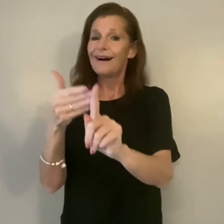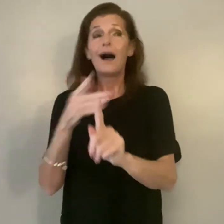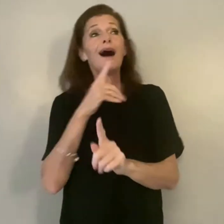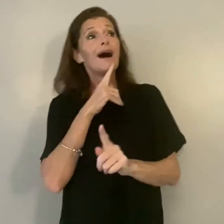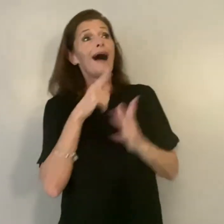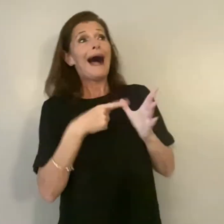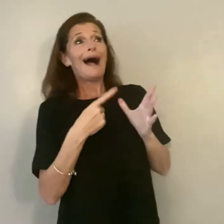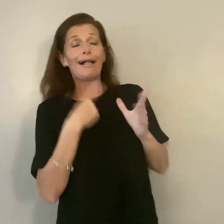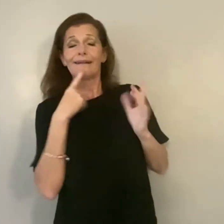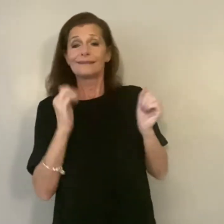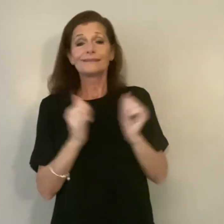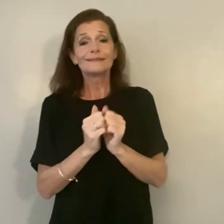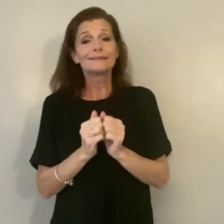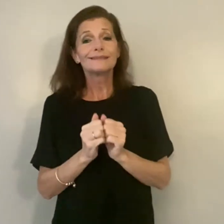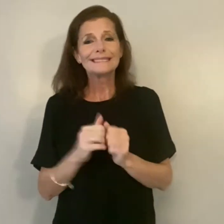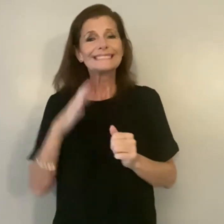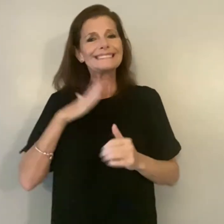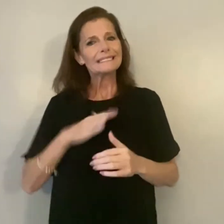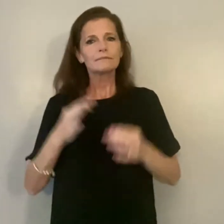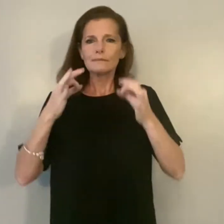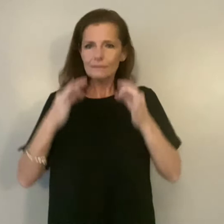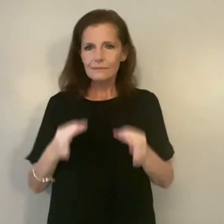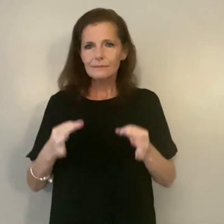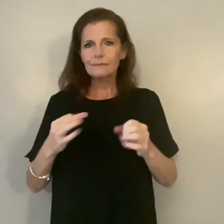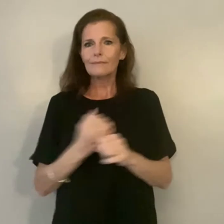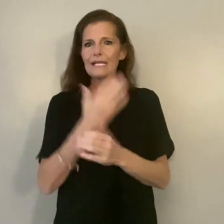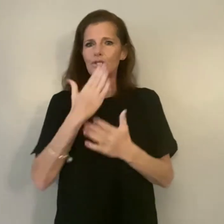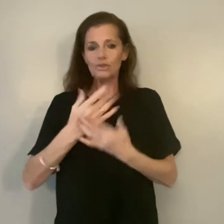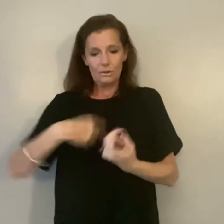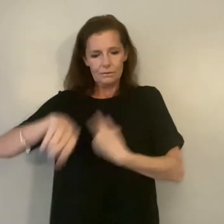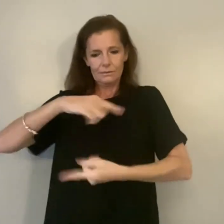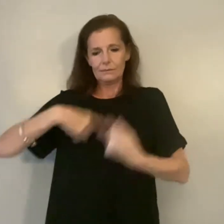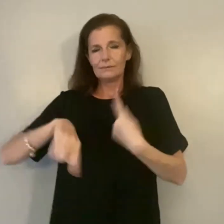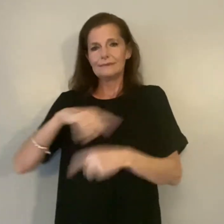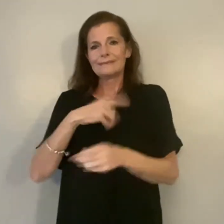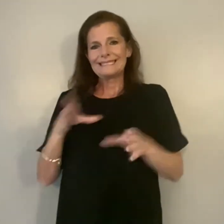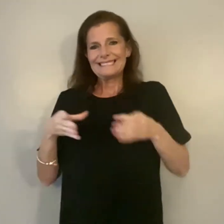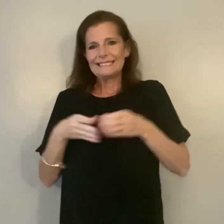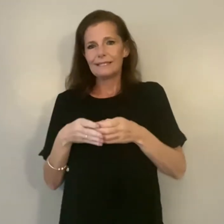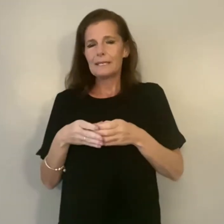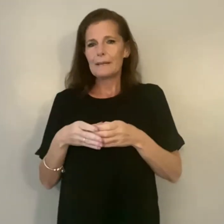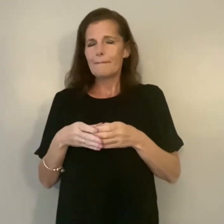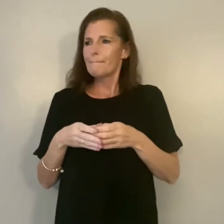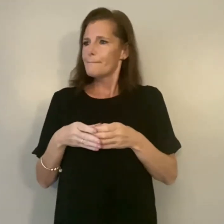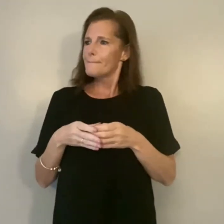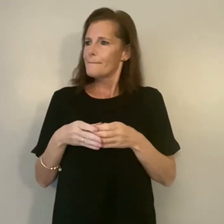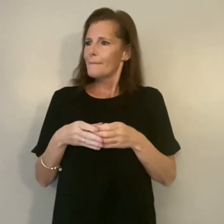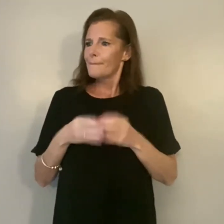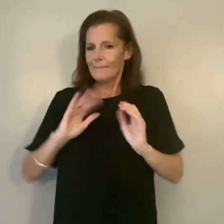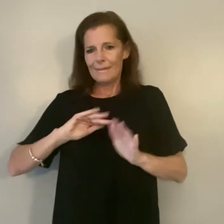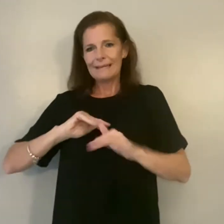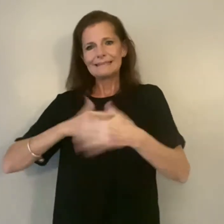Yeah, I totally agree with that. It needs that rigor doesn't it to make sure that we as operational teams are